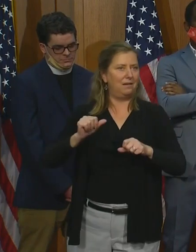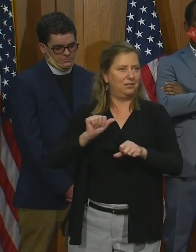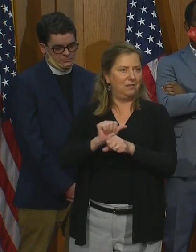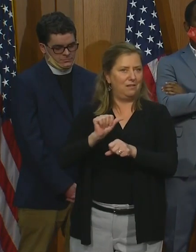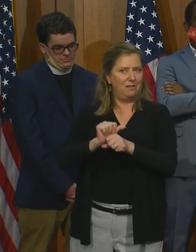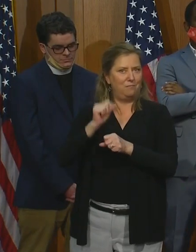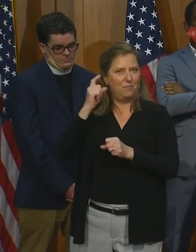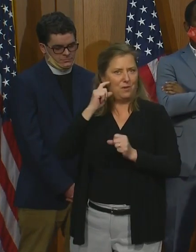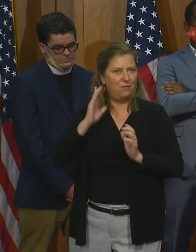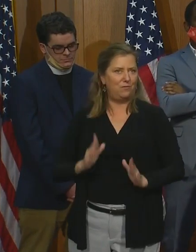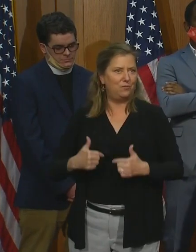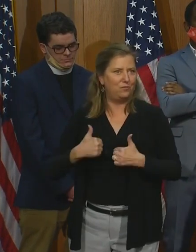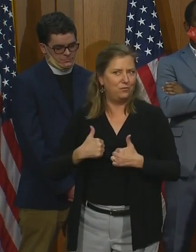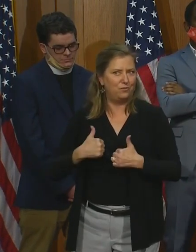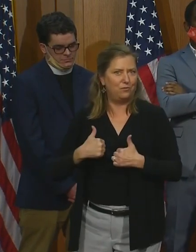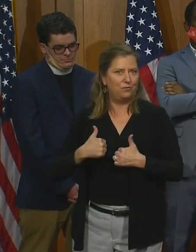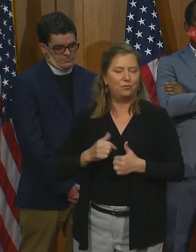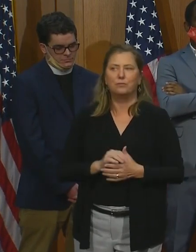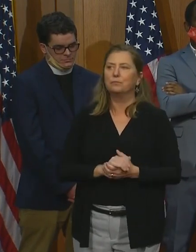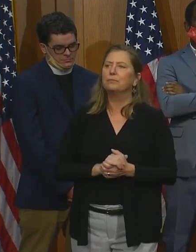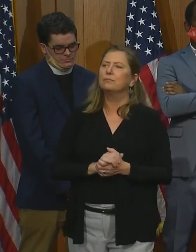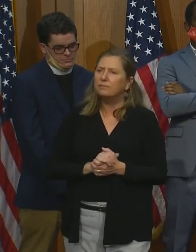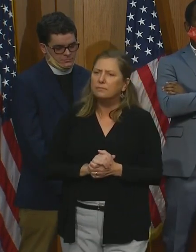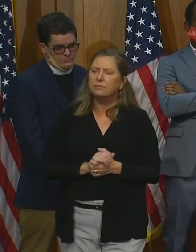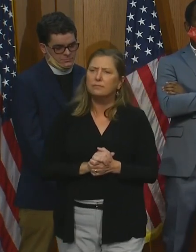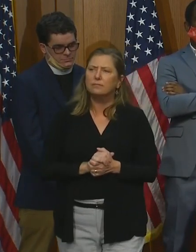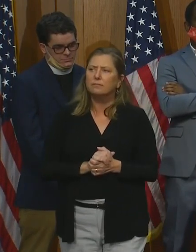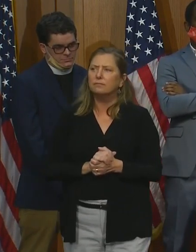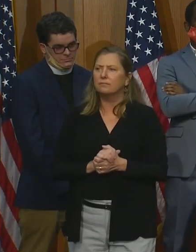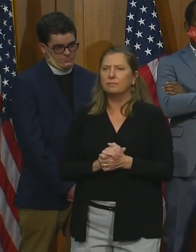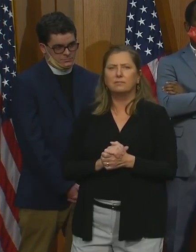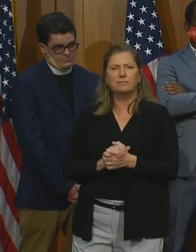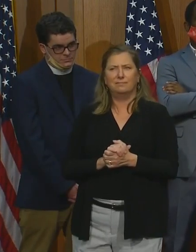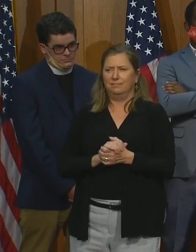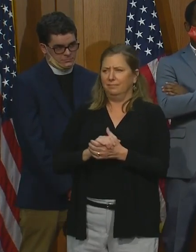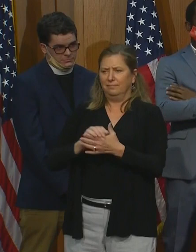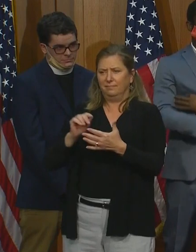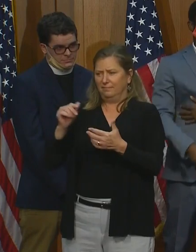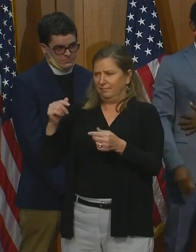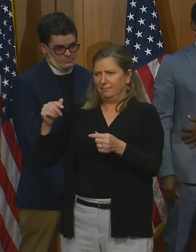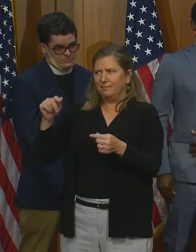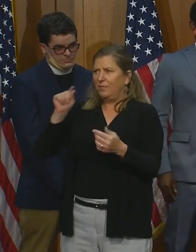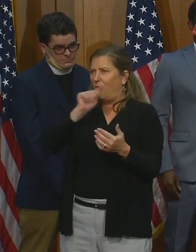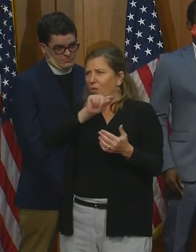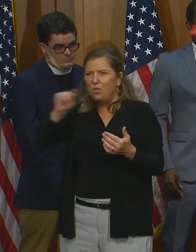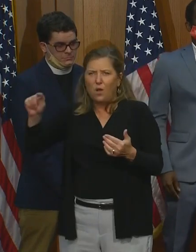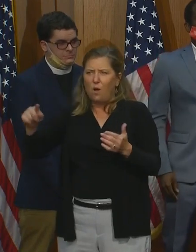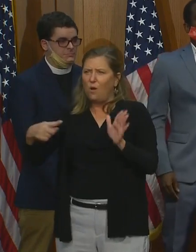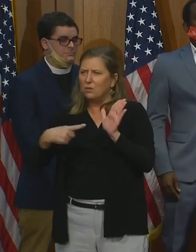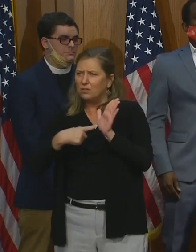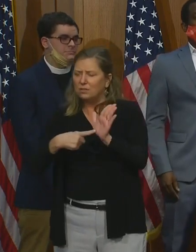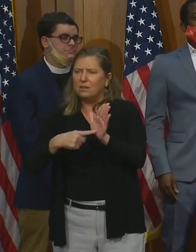TWO GOVERNORS AGO. THESE ARE